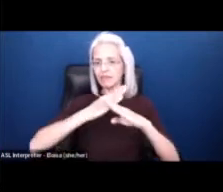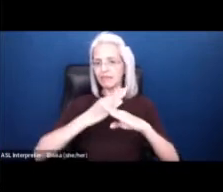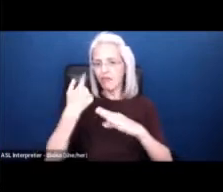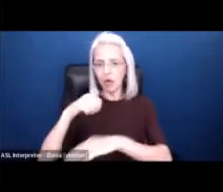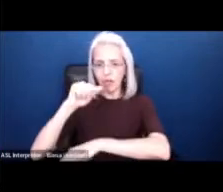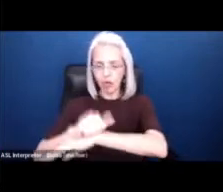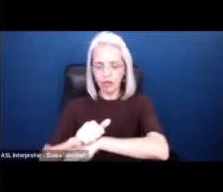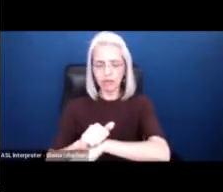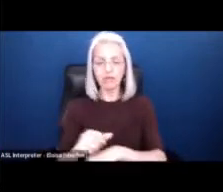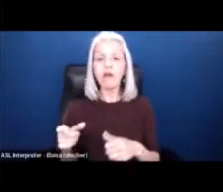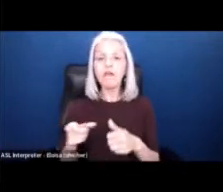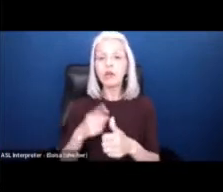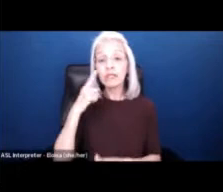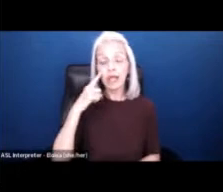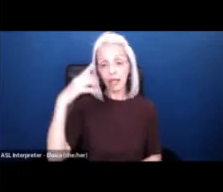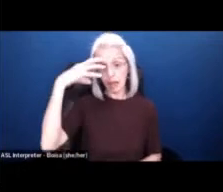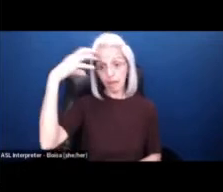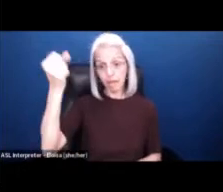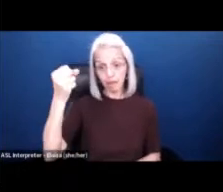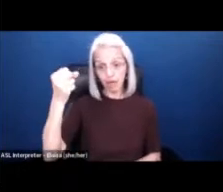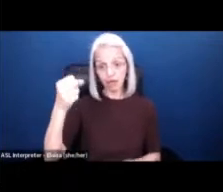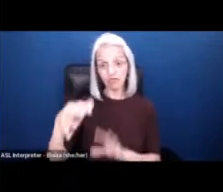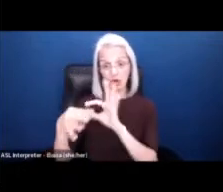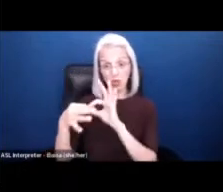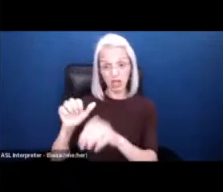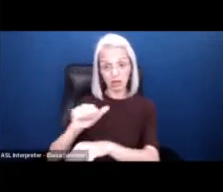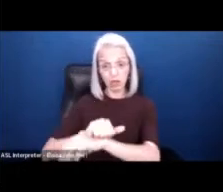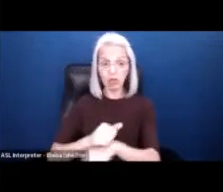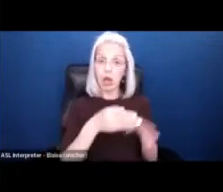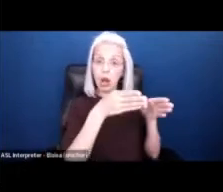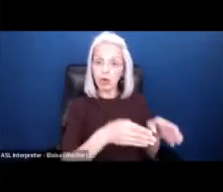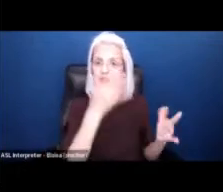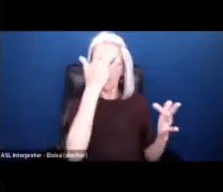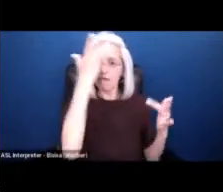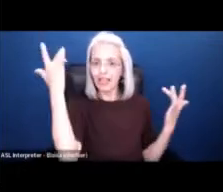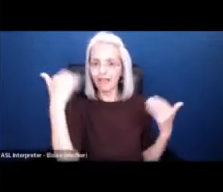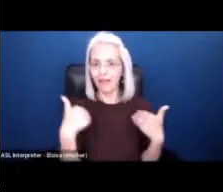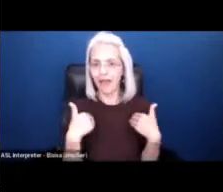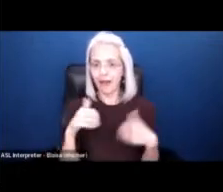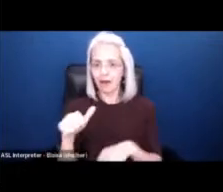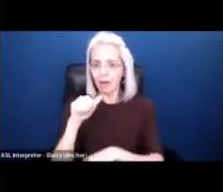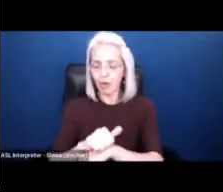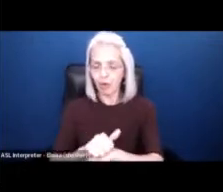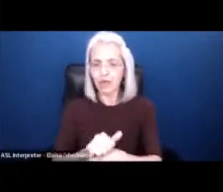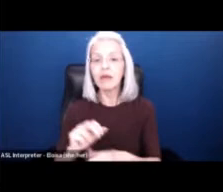appointment, a person may forget that they had an appointment, that will mean that from your